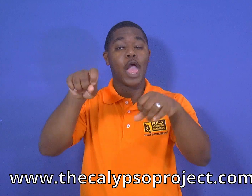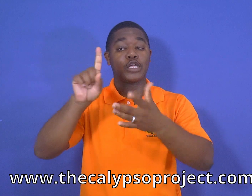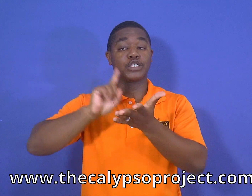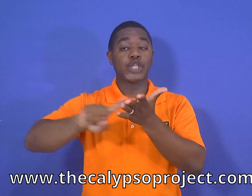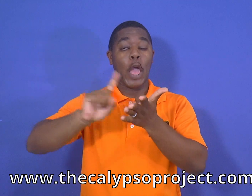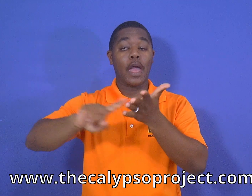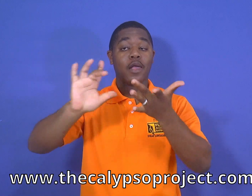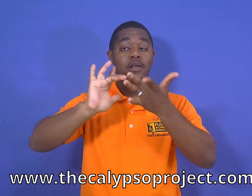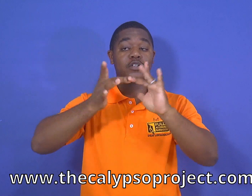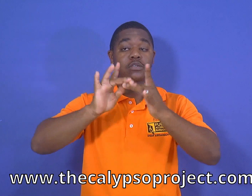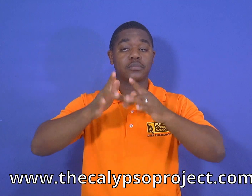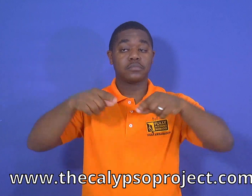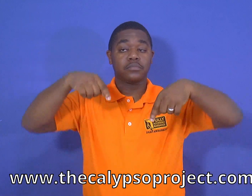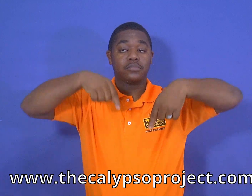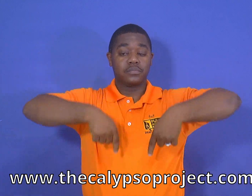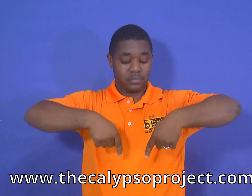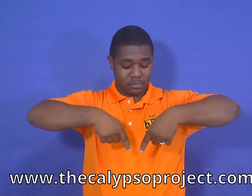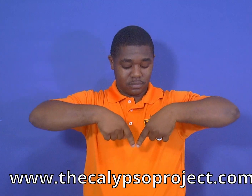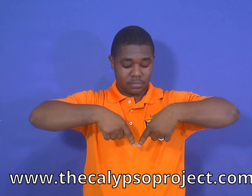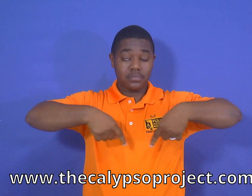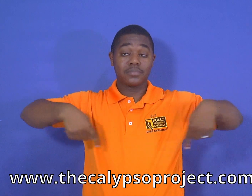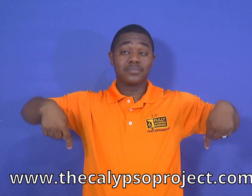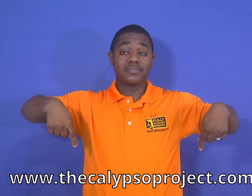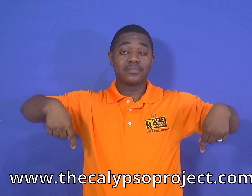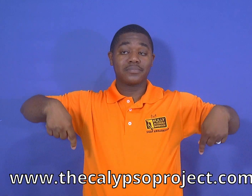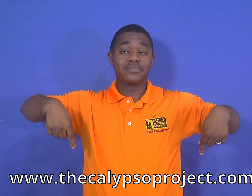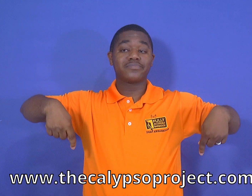check the website below the calypso project.com